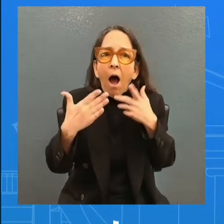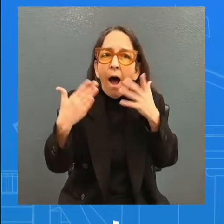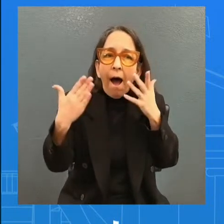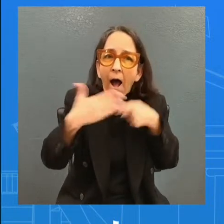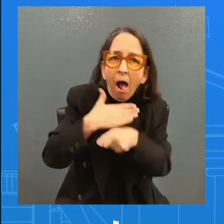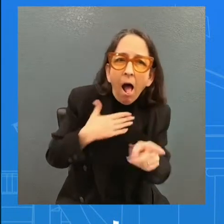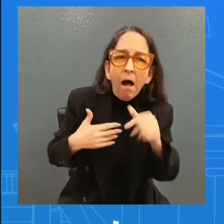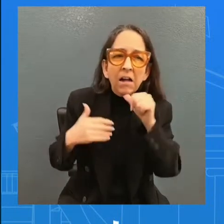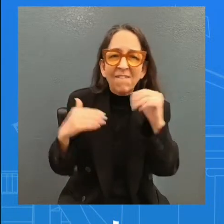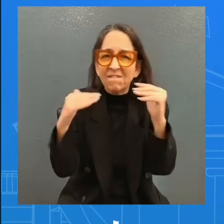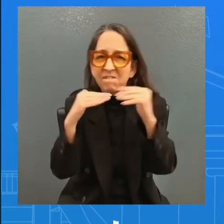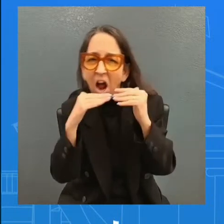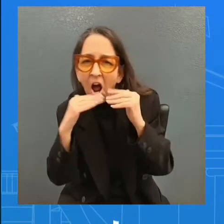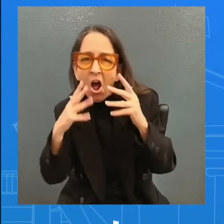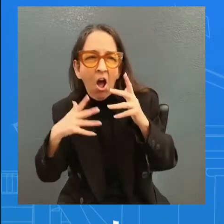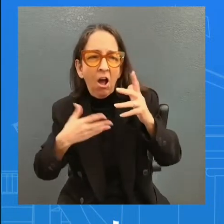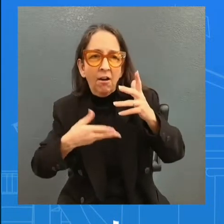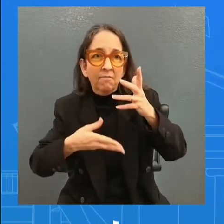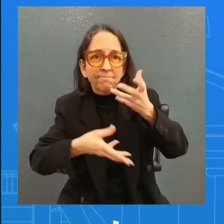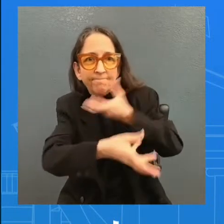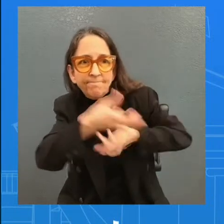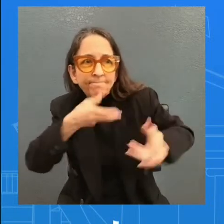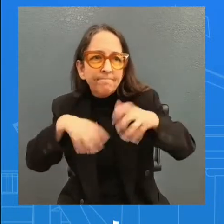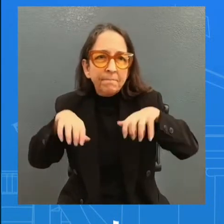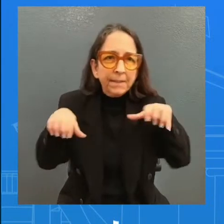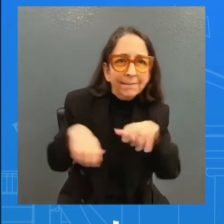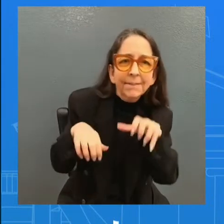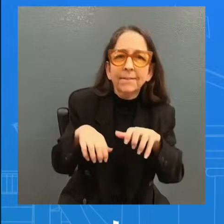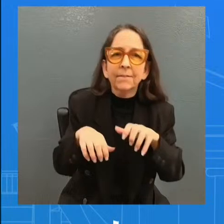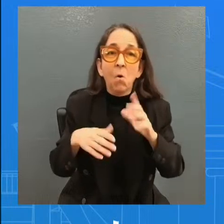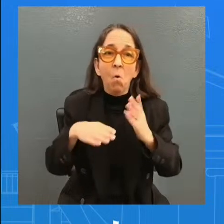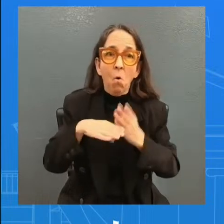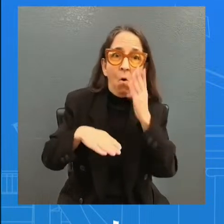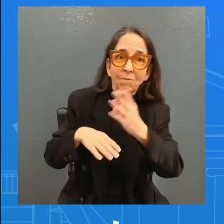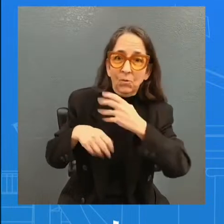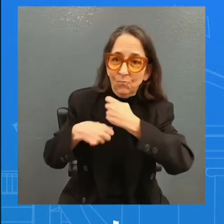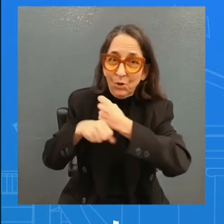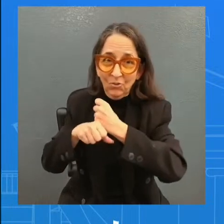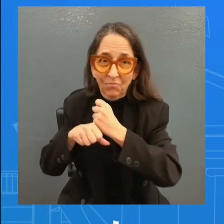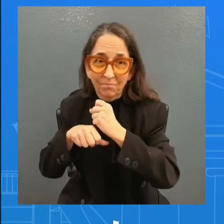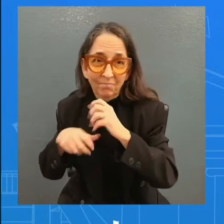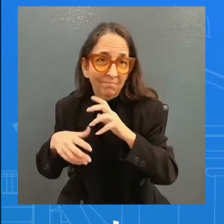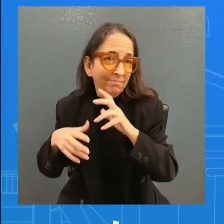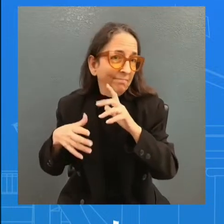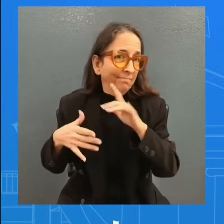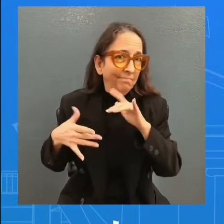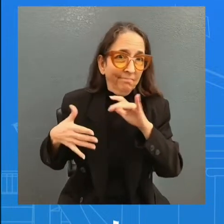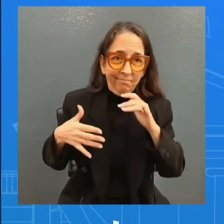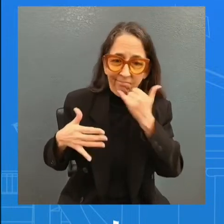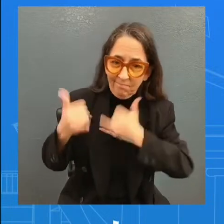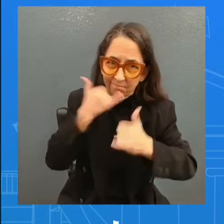it is critical that we have a strong domestic steel industry that protects our national security and our supply chains.